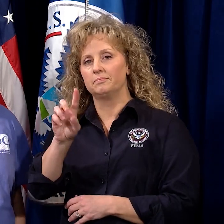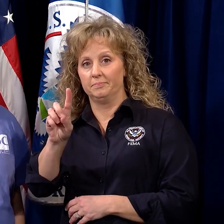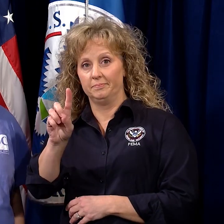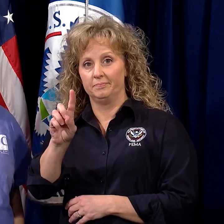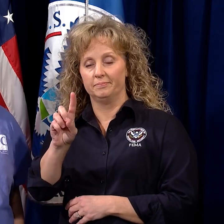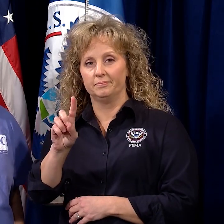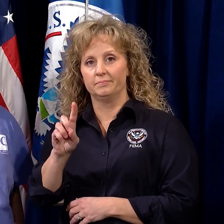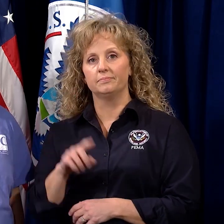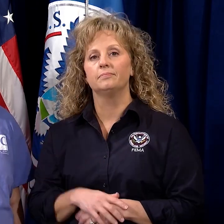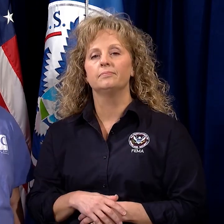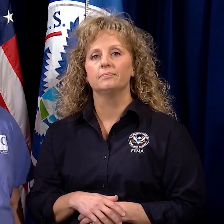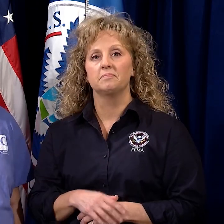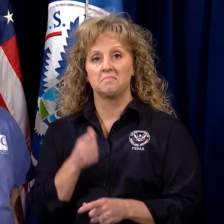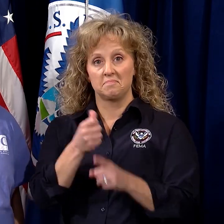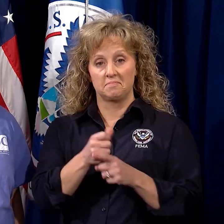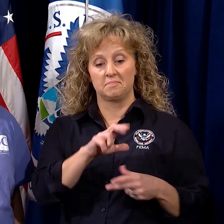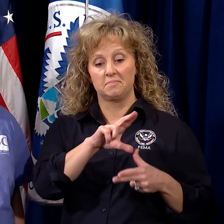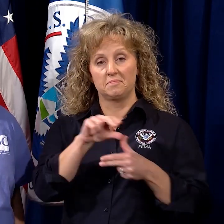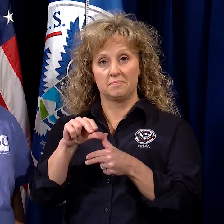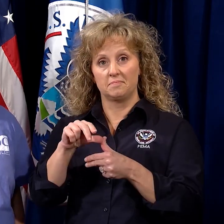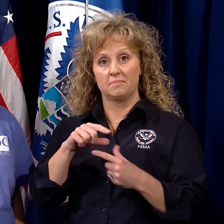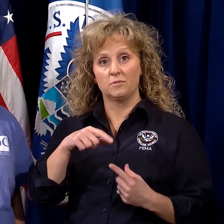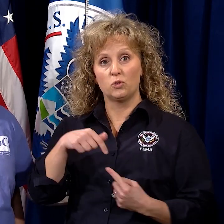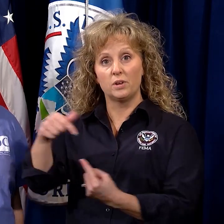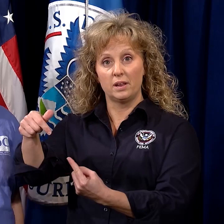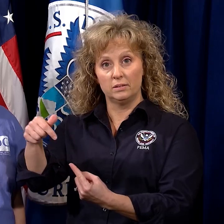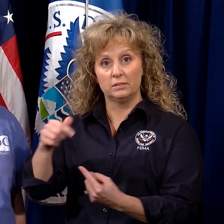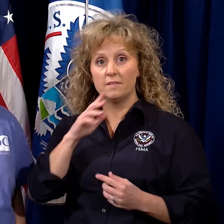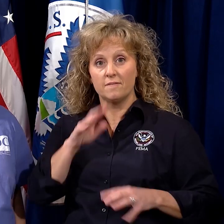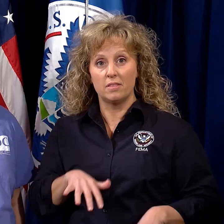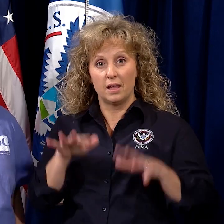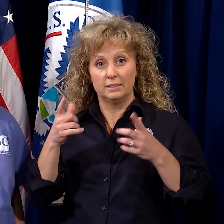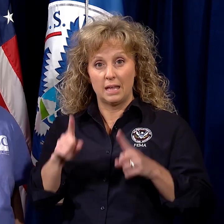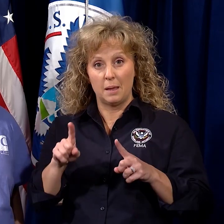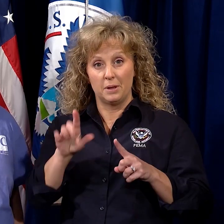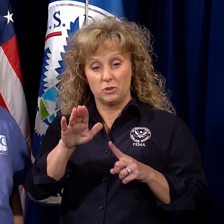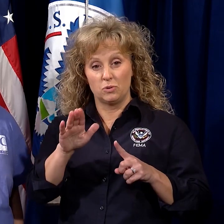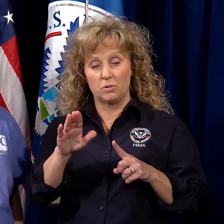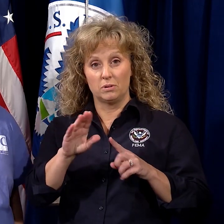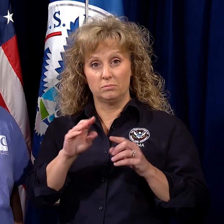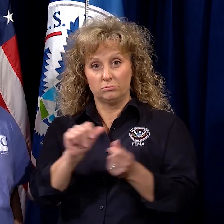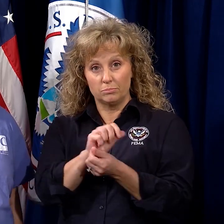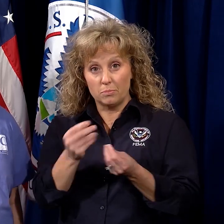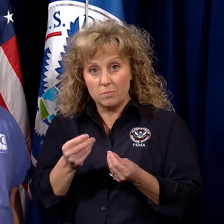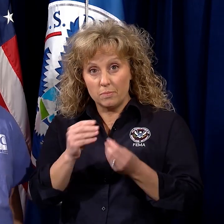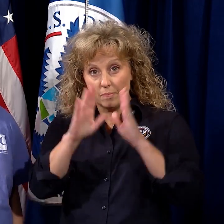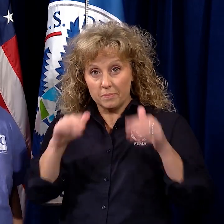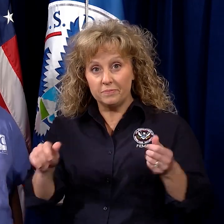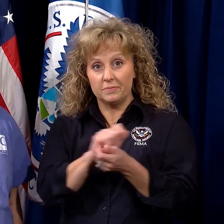When hurricanes, tornadoes, and floods happen and your property is damaged by water,